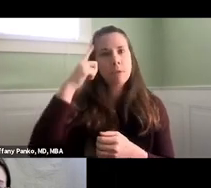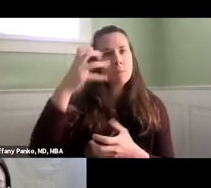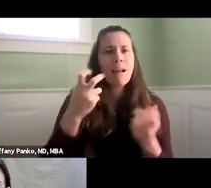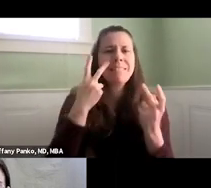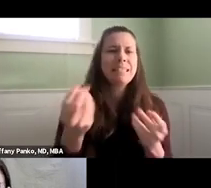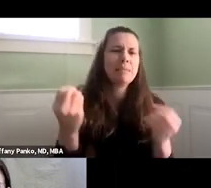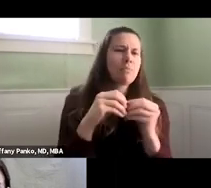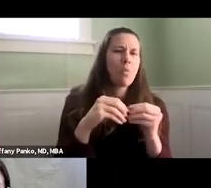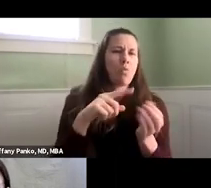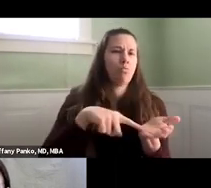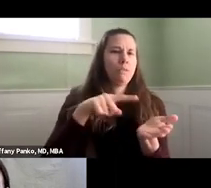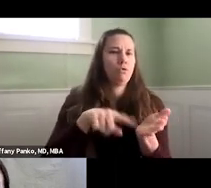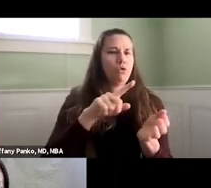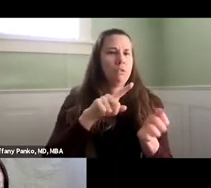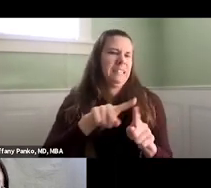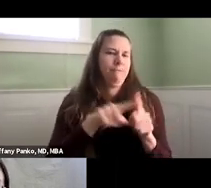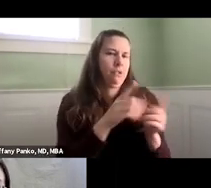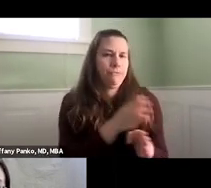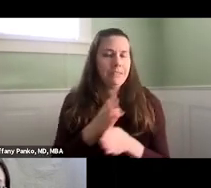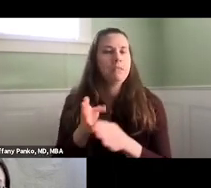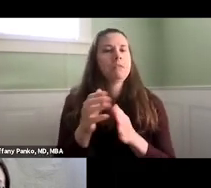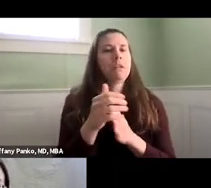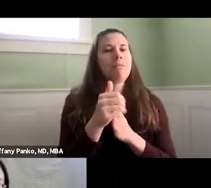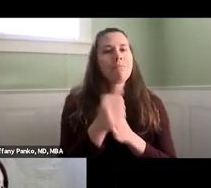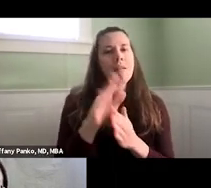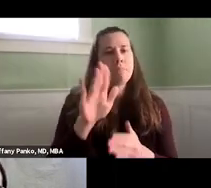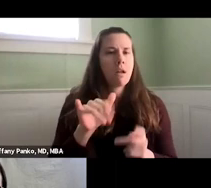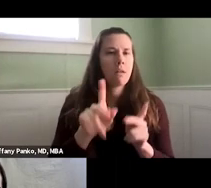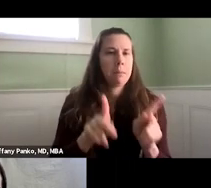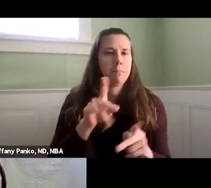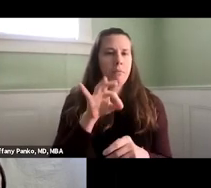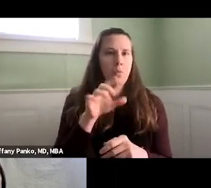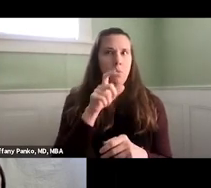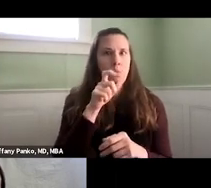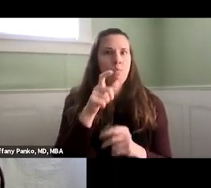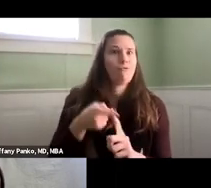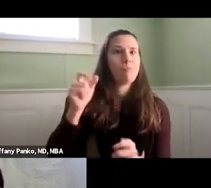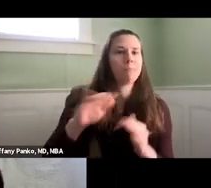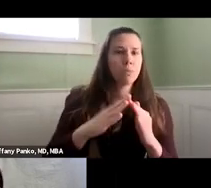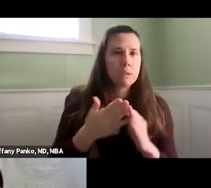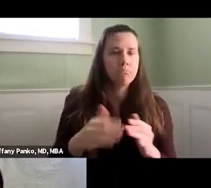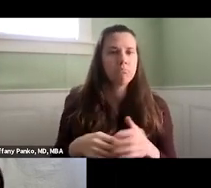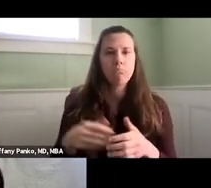Deaf health research, specifically. So I like to see the overlap of research in different